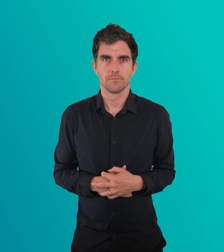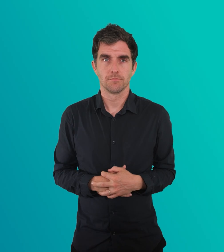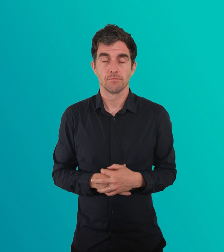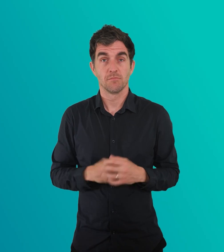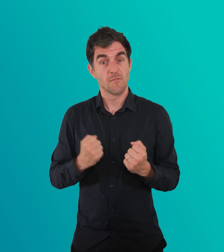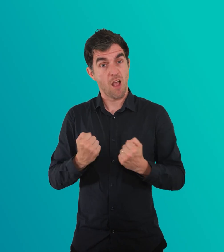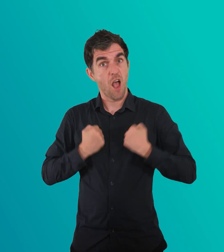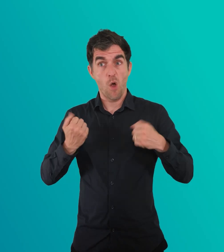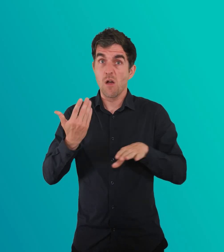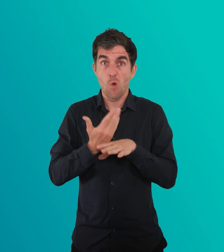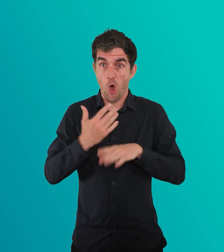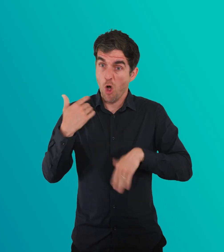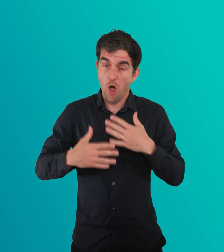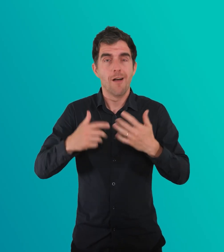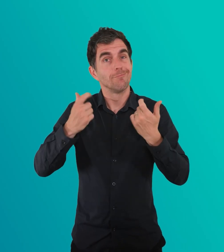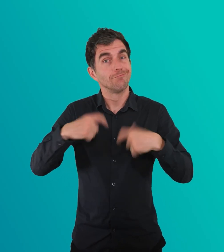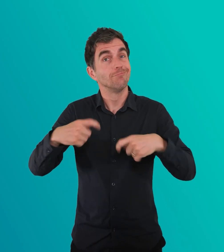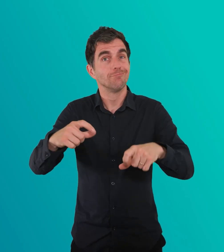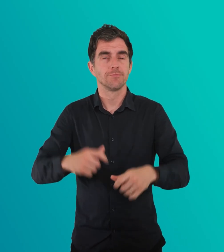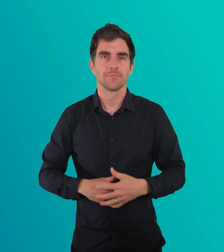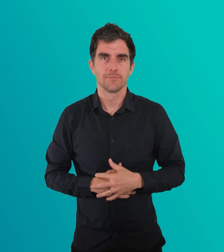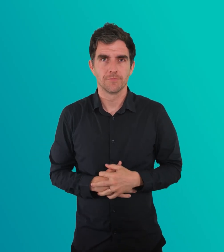Our work continues